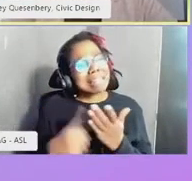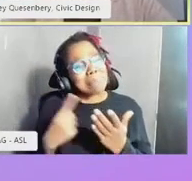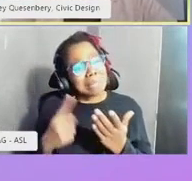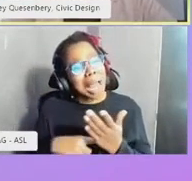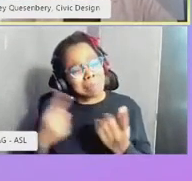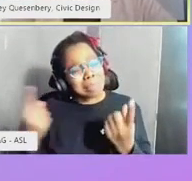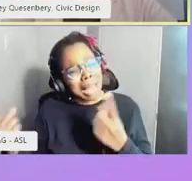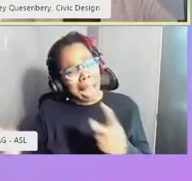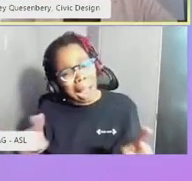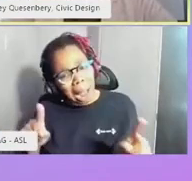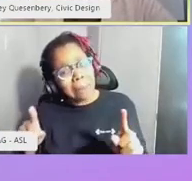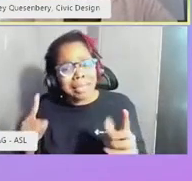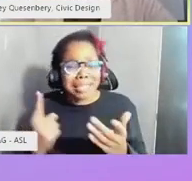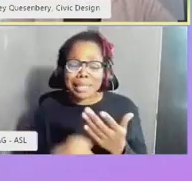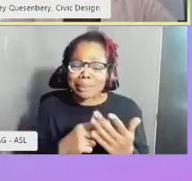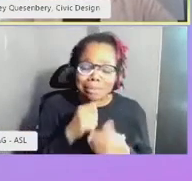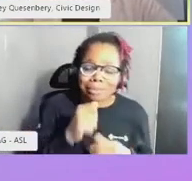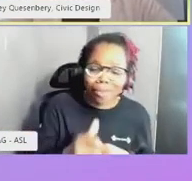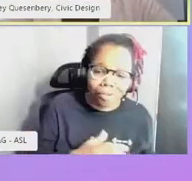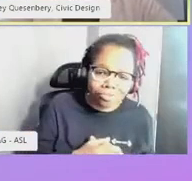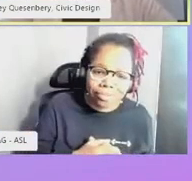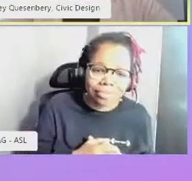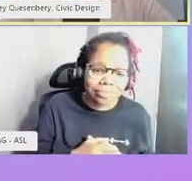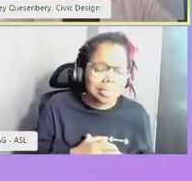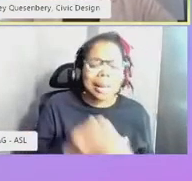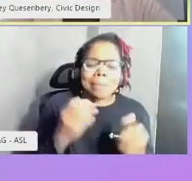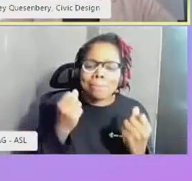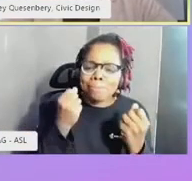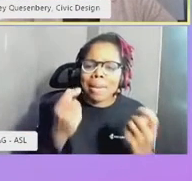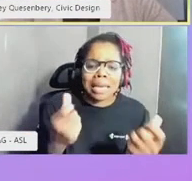accessible voting system. This was often honored, sort